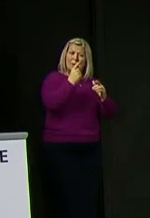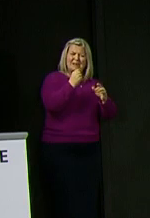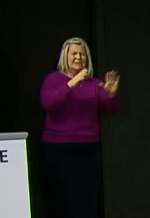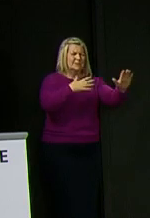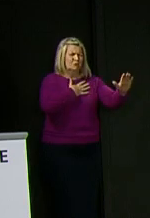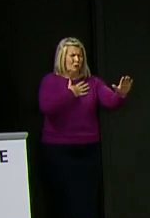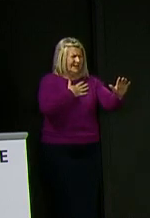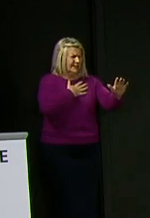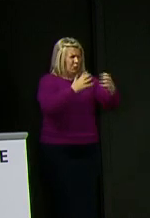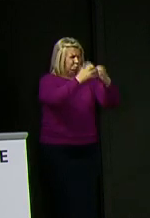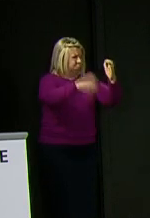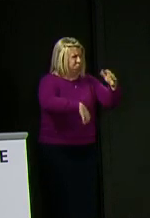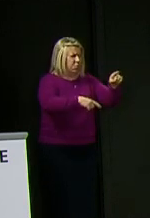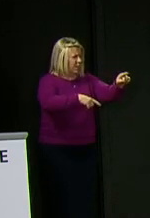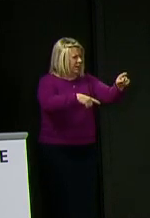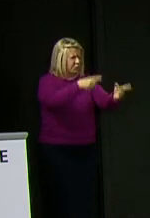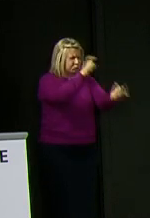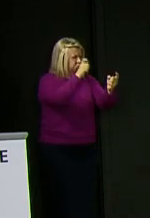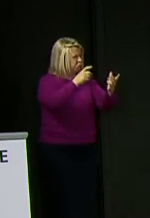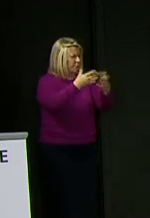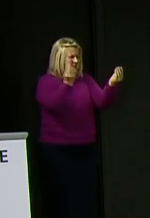Gina, you were breaking up, I didn't hear the middle of your question.